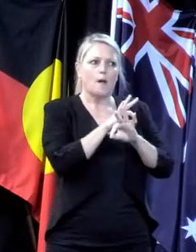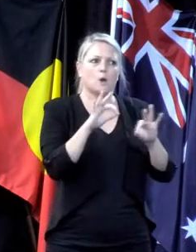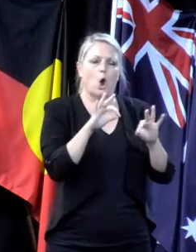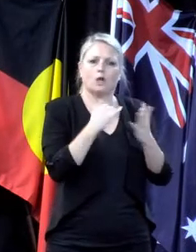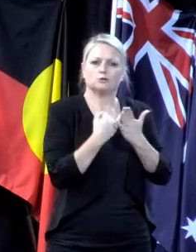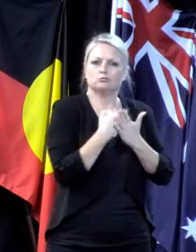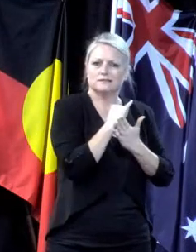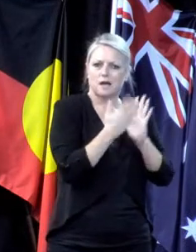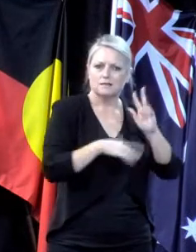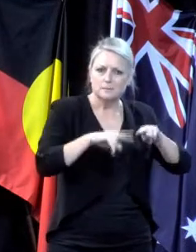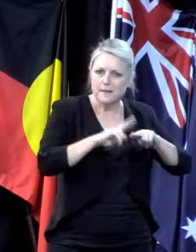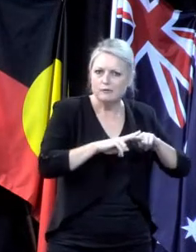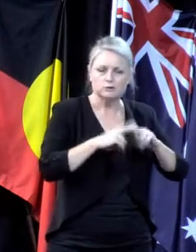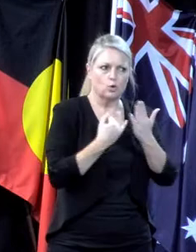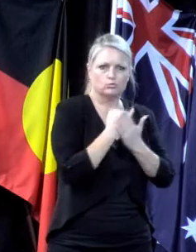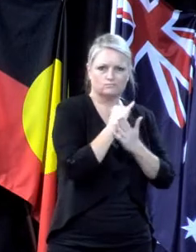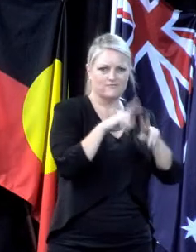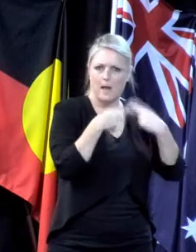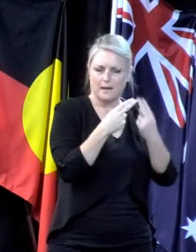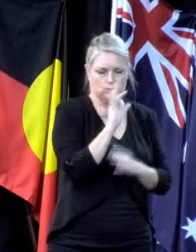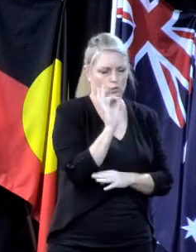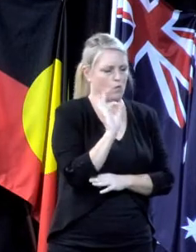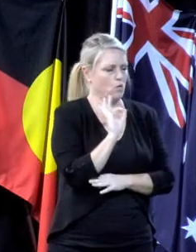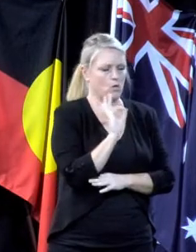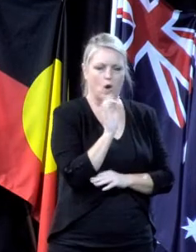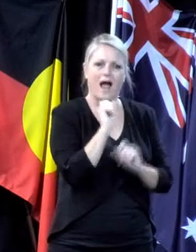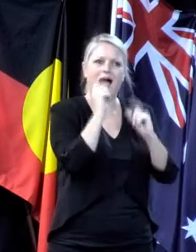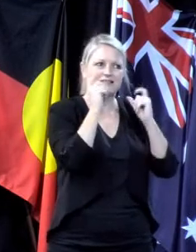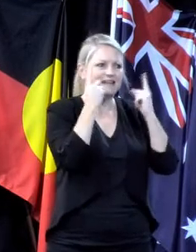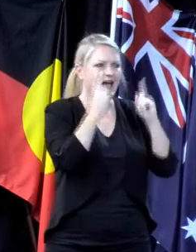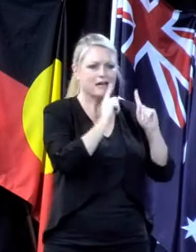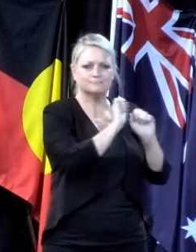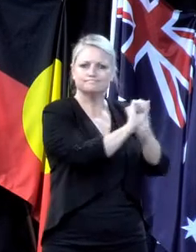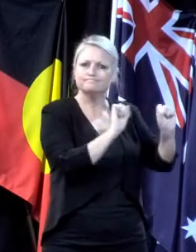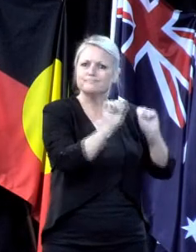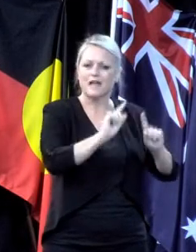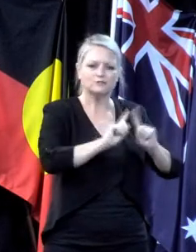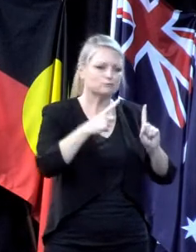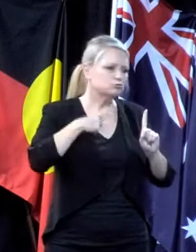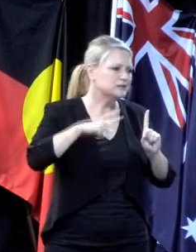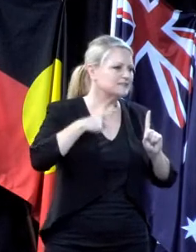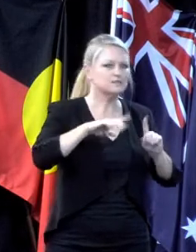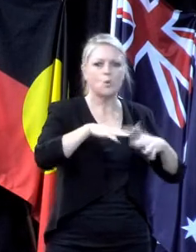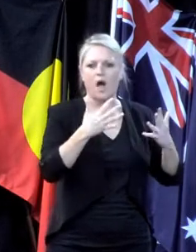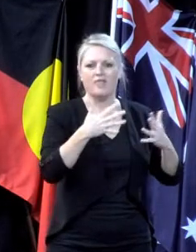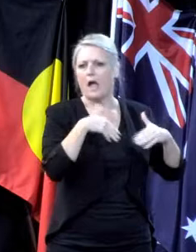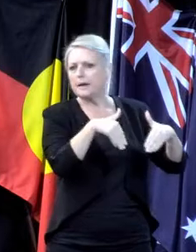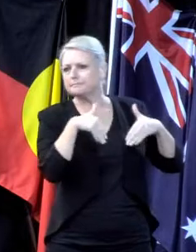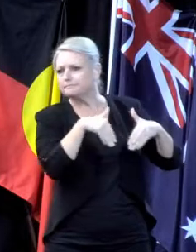because there can be all number of reasons as to why family or carers aren't engaging or aren't able to engage with the school.